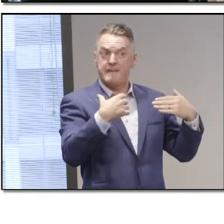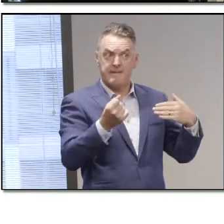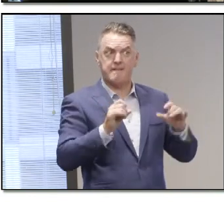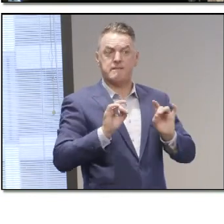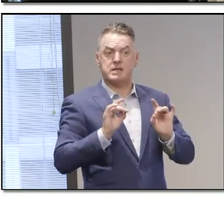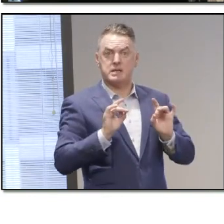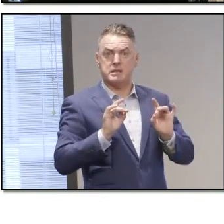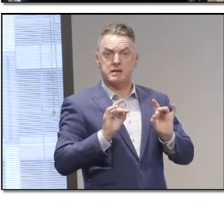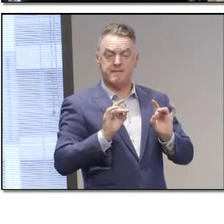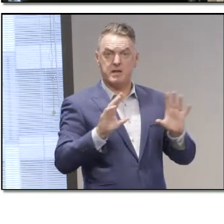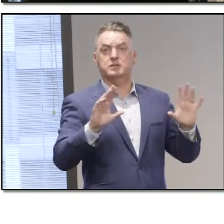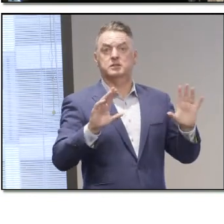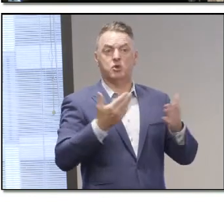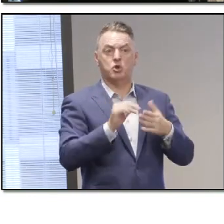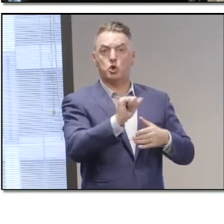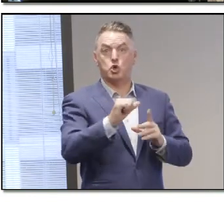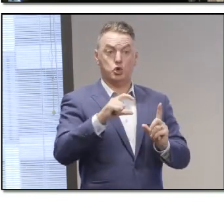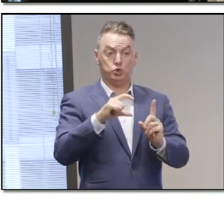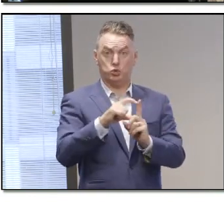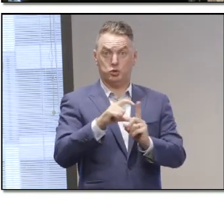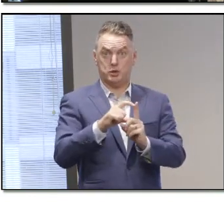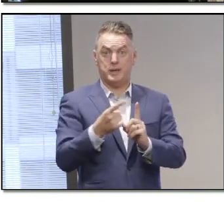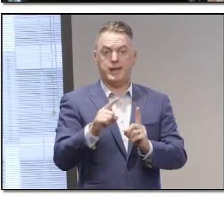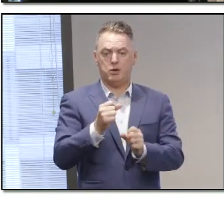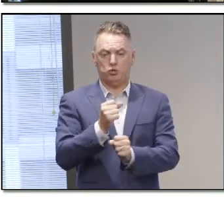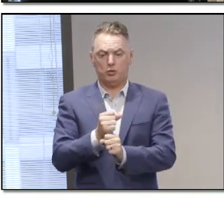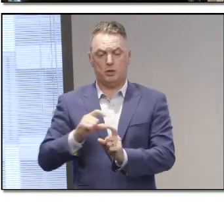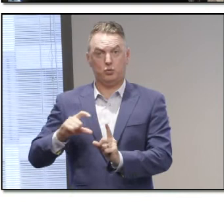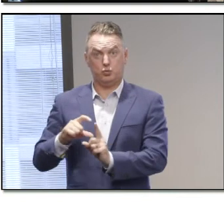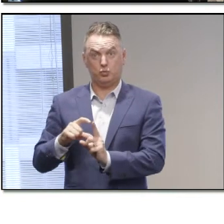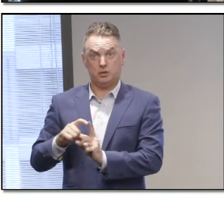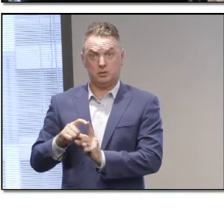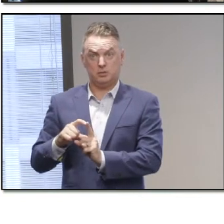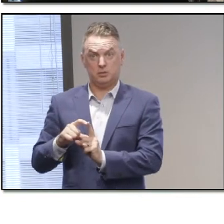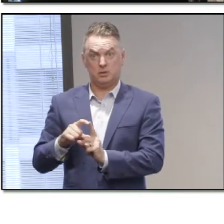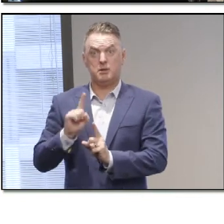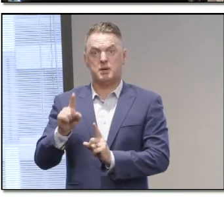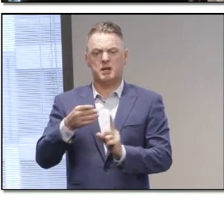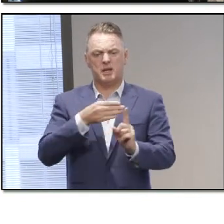life, direct effects on her daughter and on her granddaughter but indirect effects on her